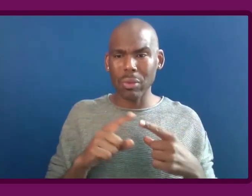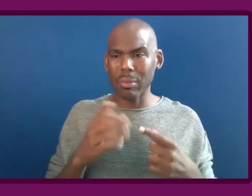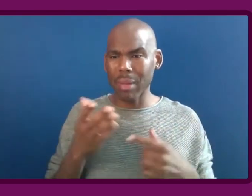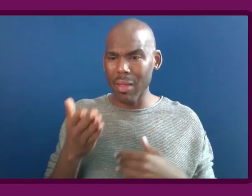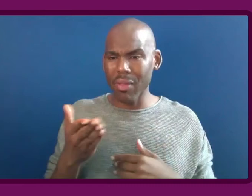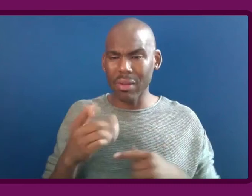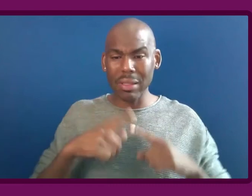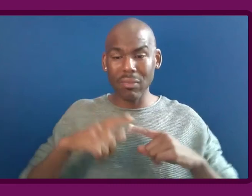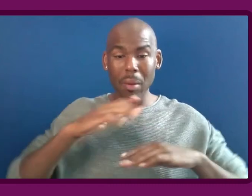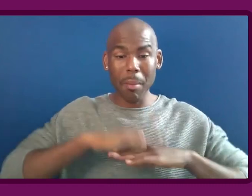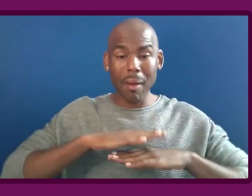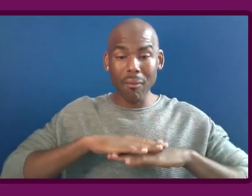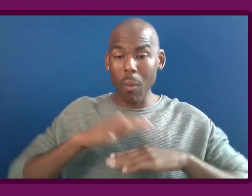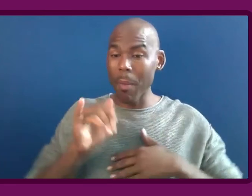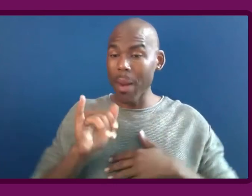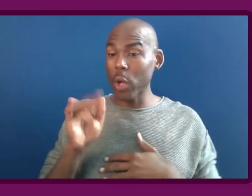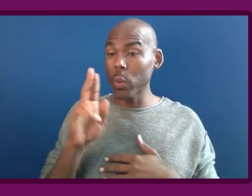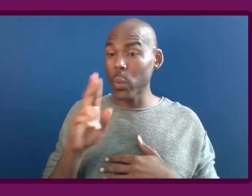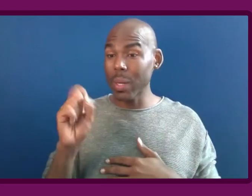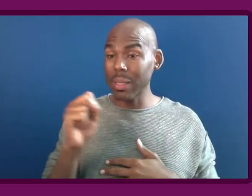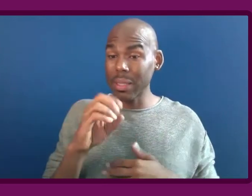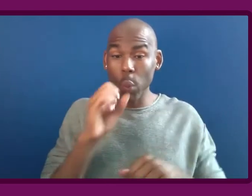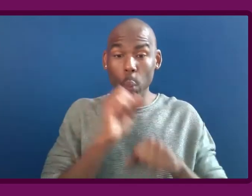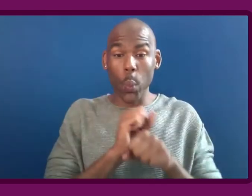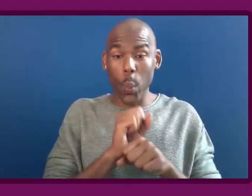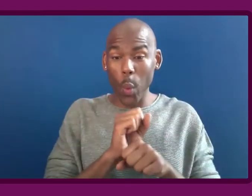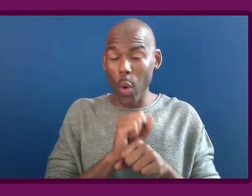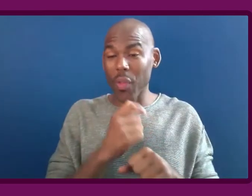opened doors. Right now I'm talking to you, right? It has opened doors